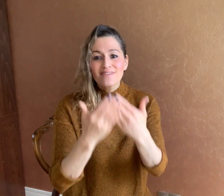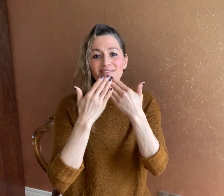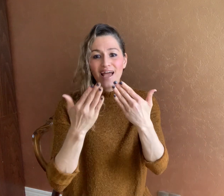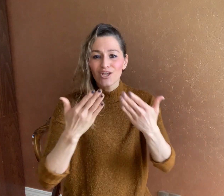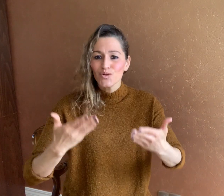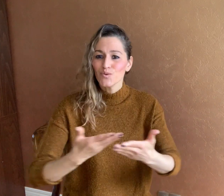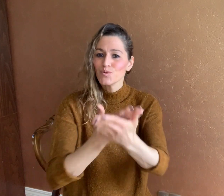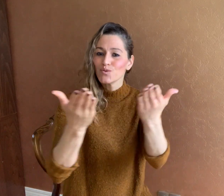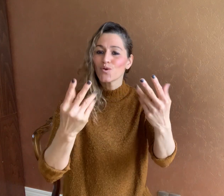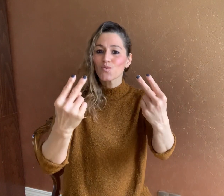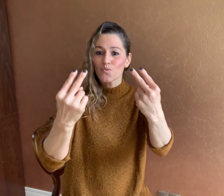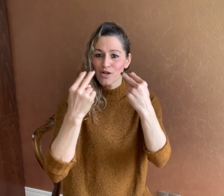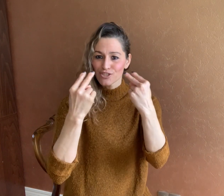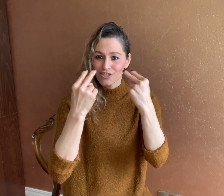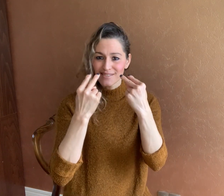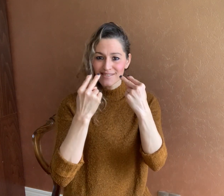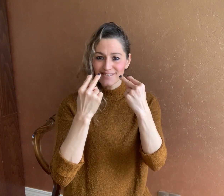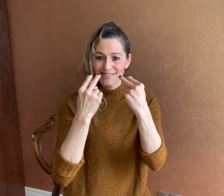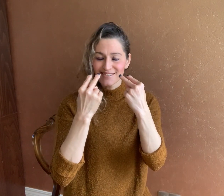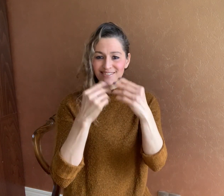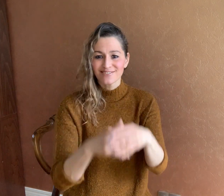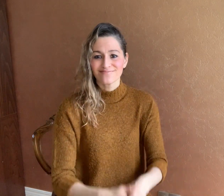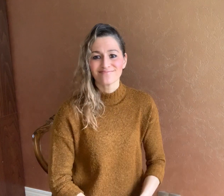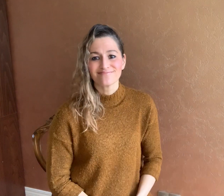Thank you for watching.